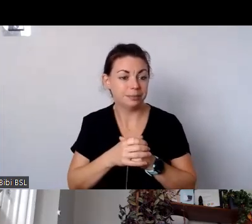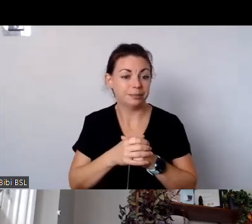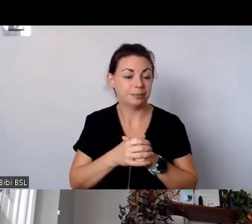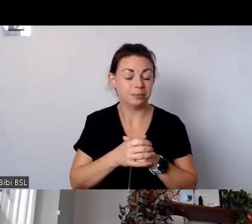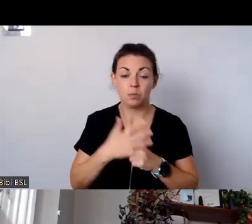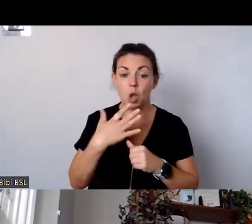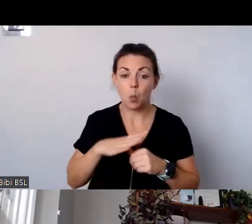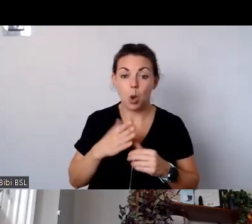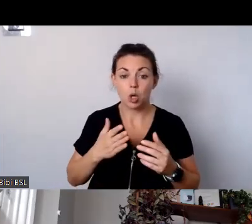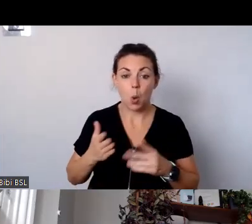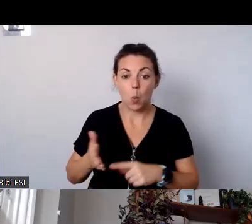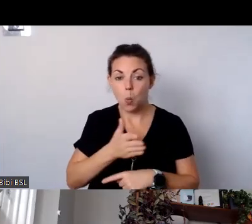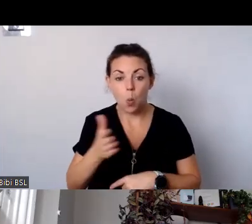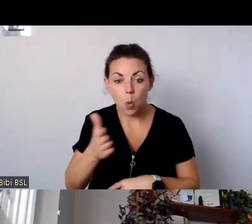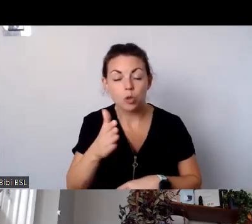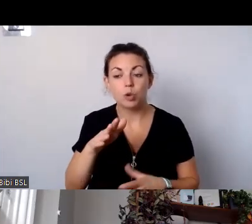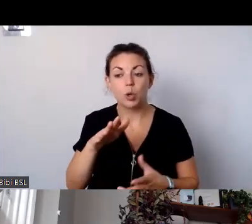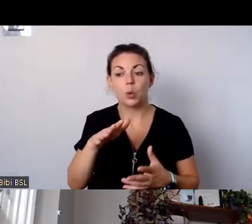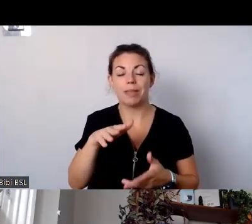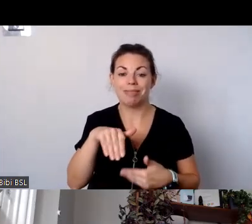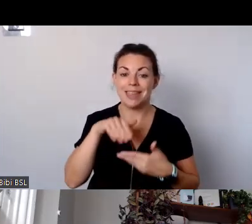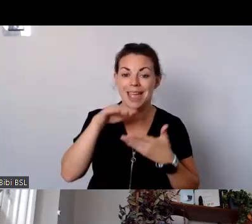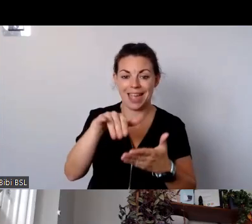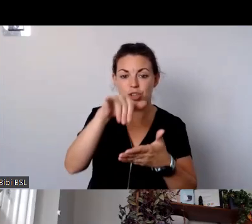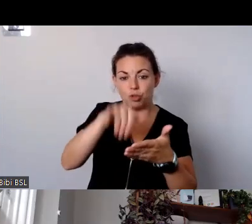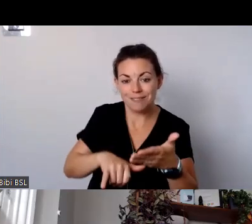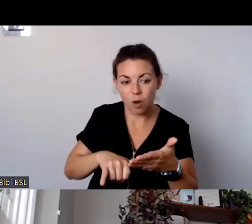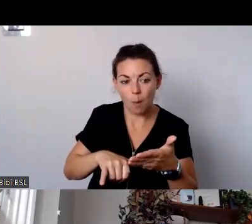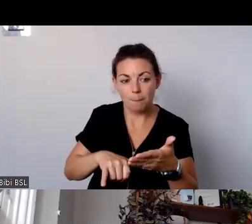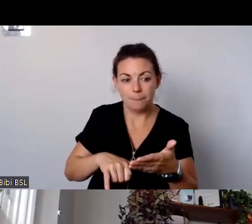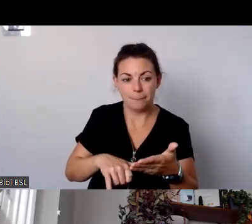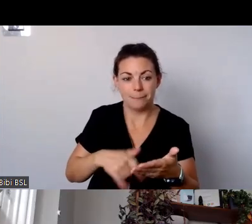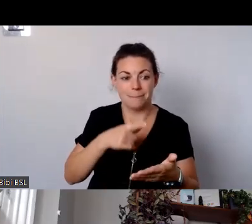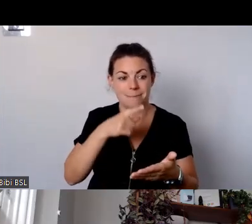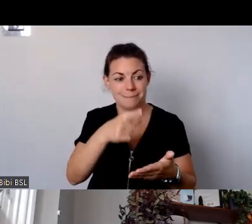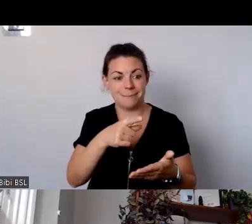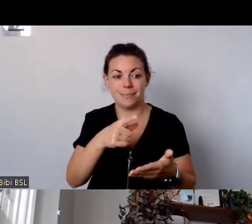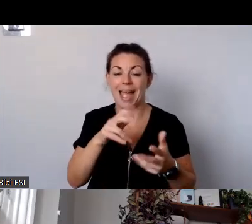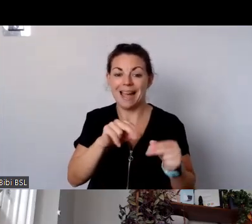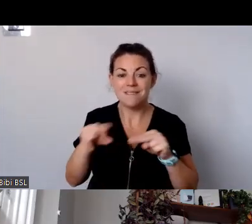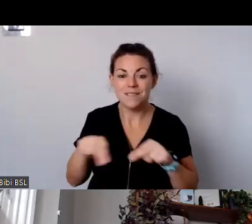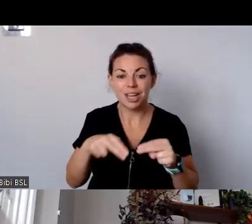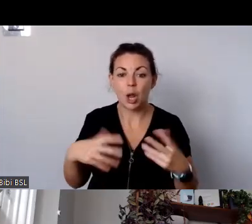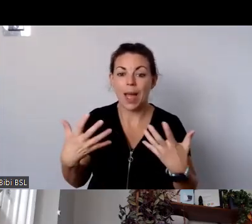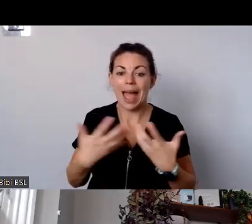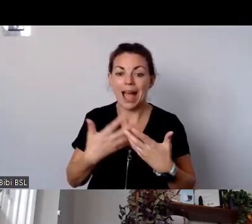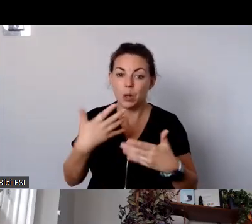the entry platform or the entry form, you can find it in how-to-enter video. We have created a how-to-enter video